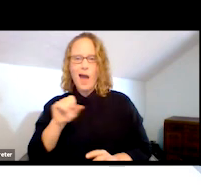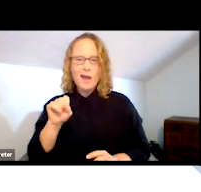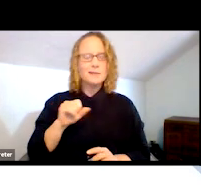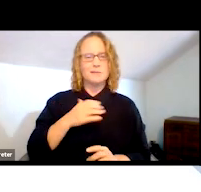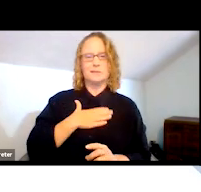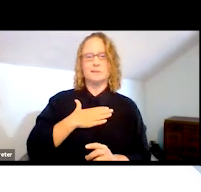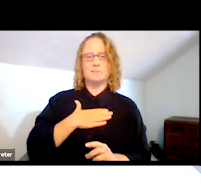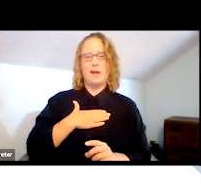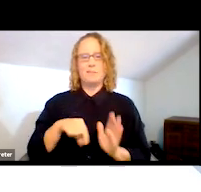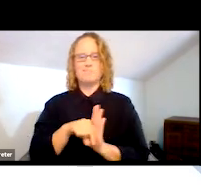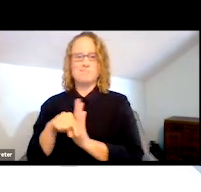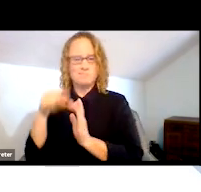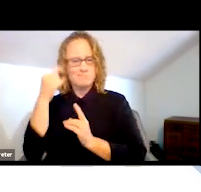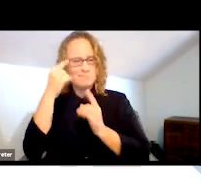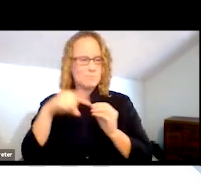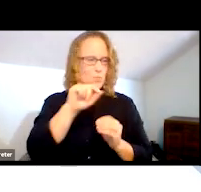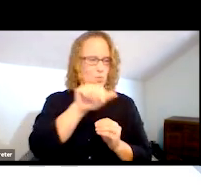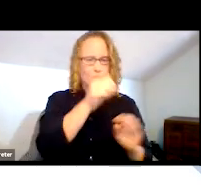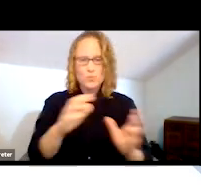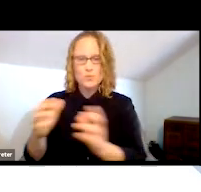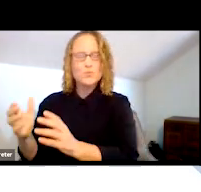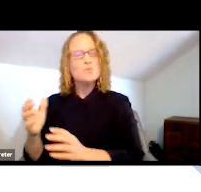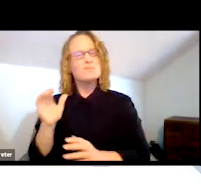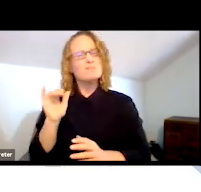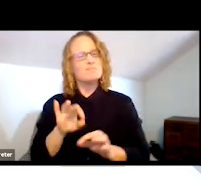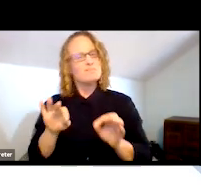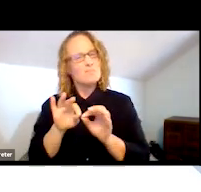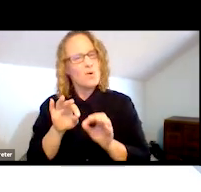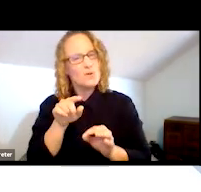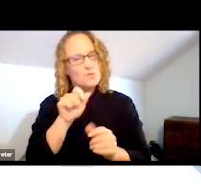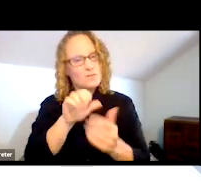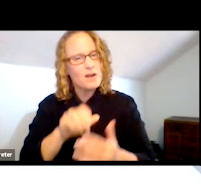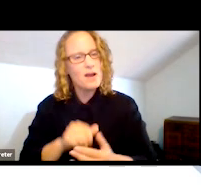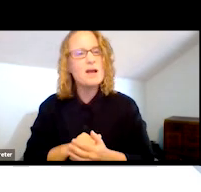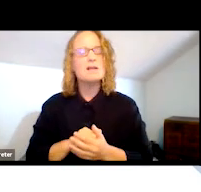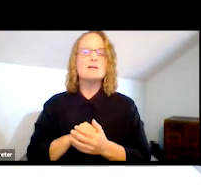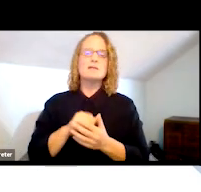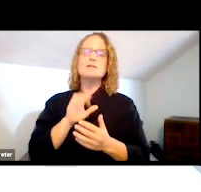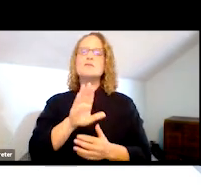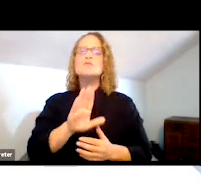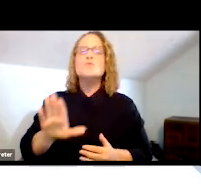we talked about being self critical and assessing our own baggage.